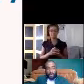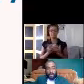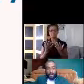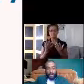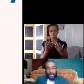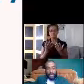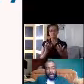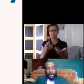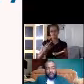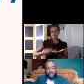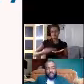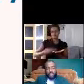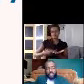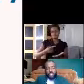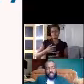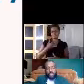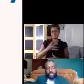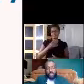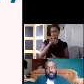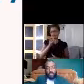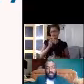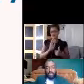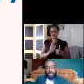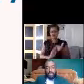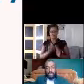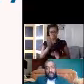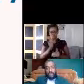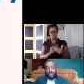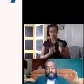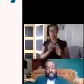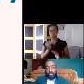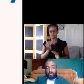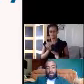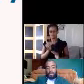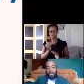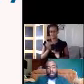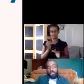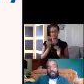here. So the key to moving forward is what we do with our discomfort, we can use it as